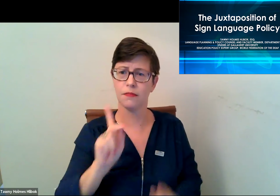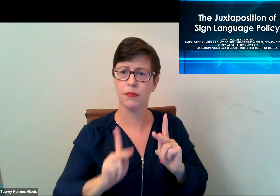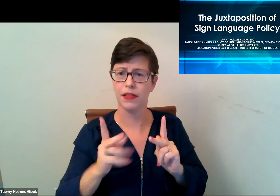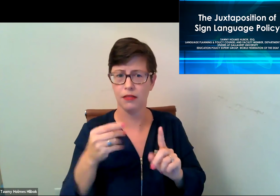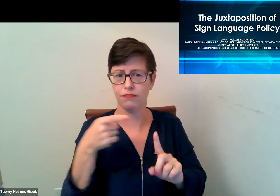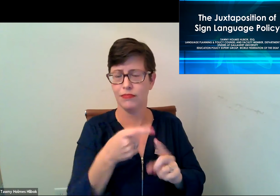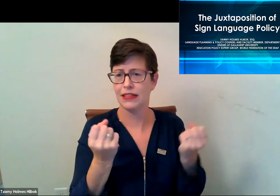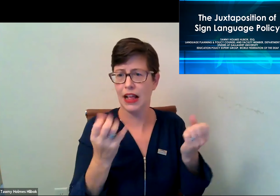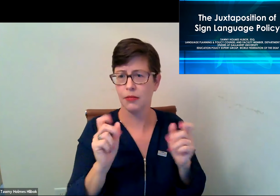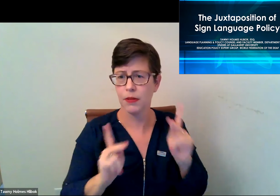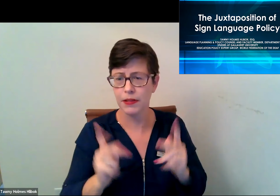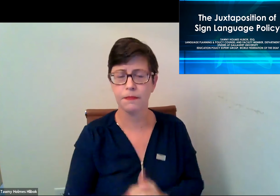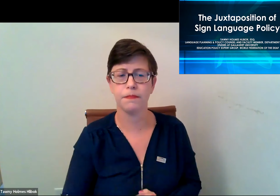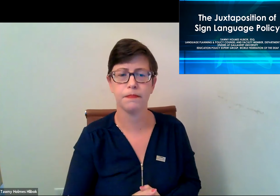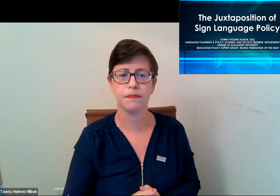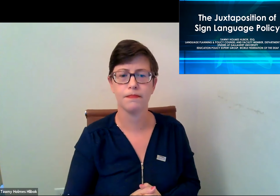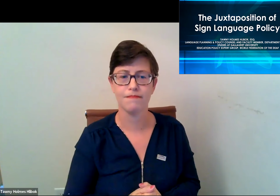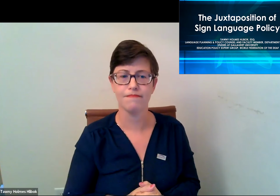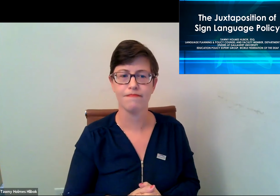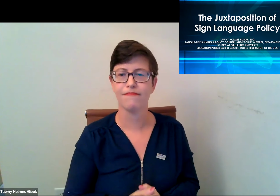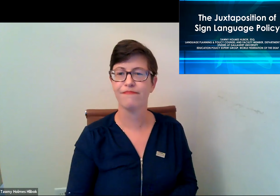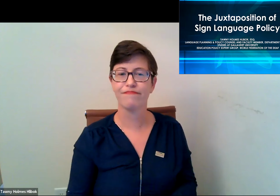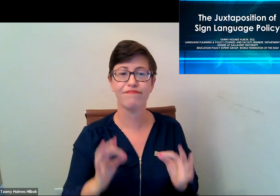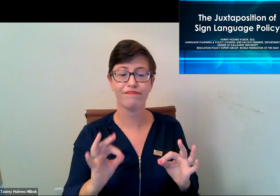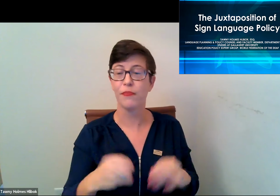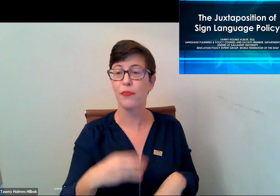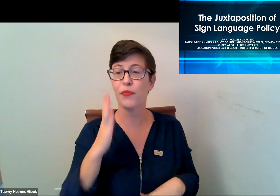equitability for deaf people specifically deaf people who use sign language.